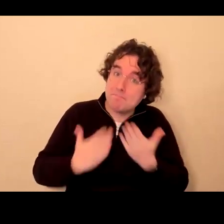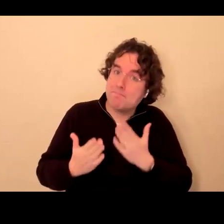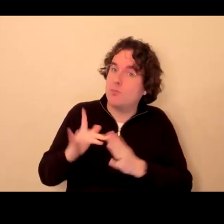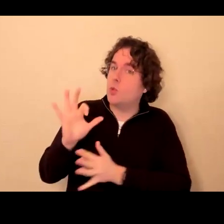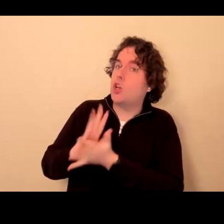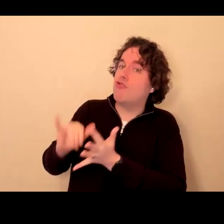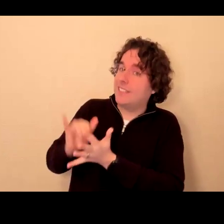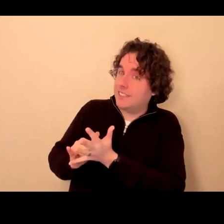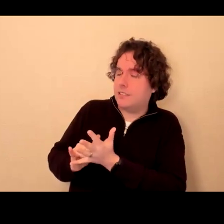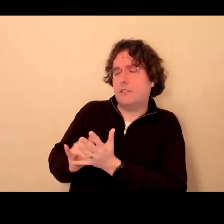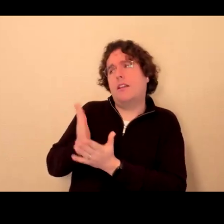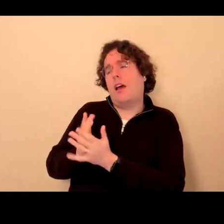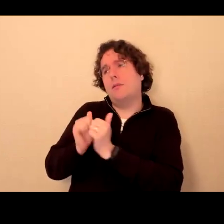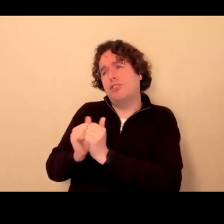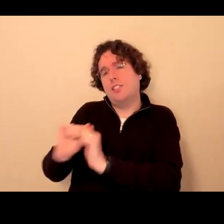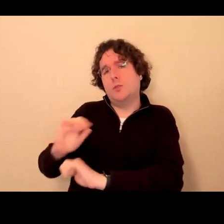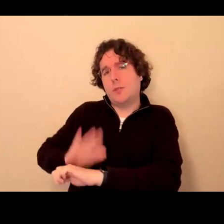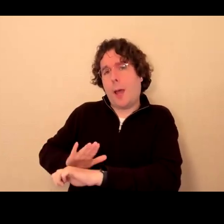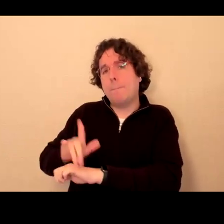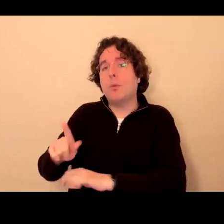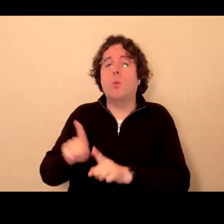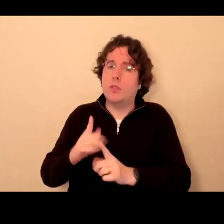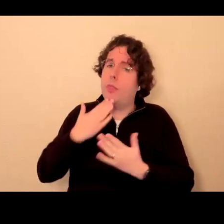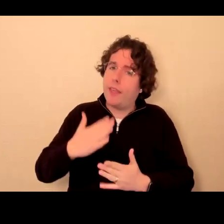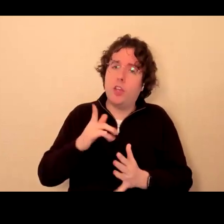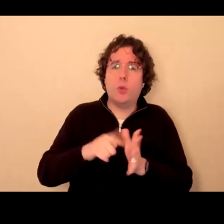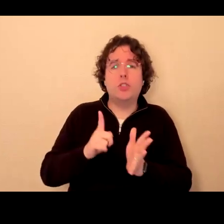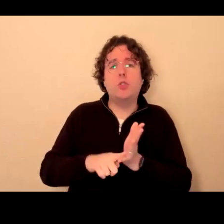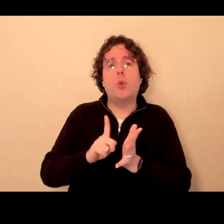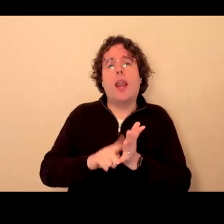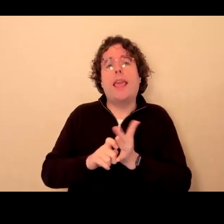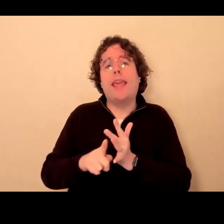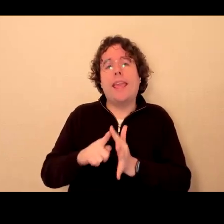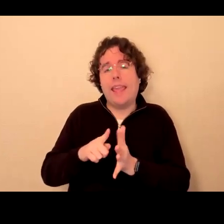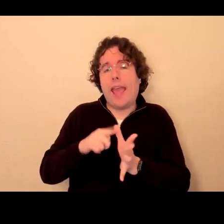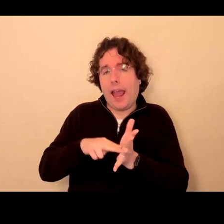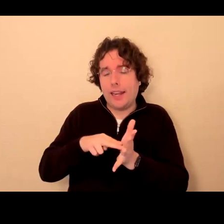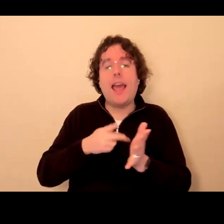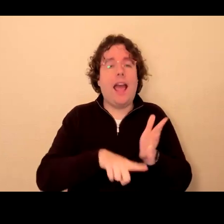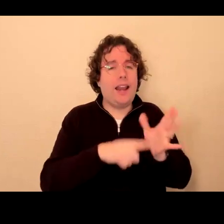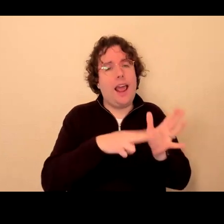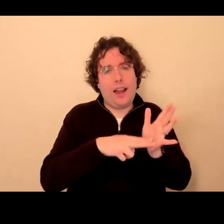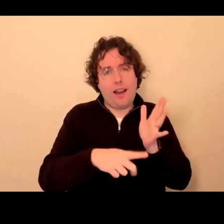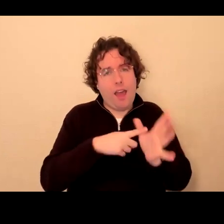We really appreciate you giving up your time. And thank you to Julie-anne and Anna for all you do in the network and for, for sharing your,